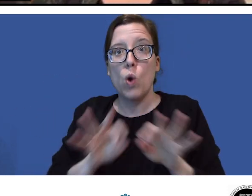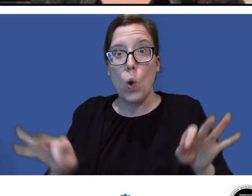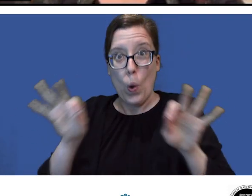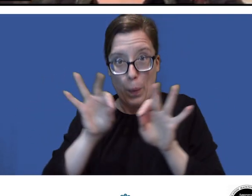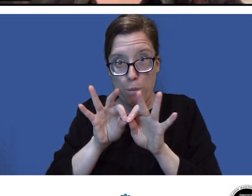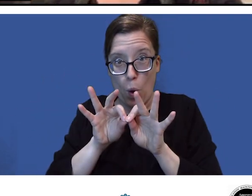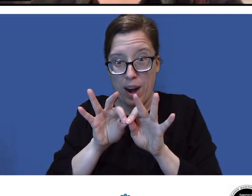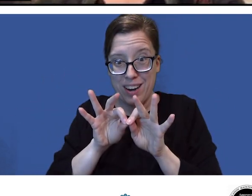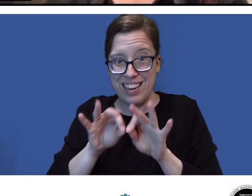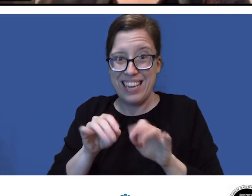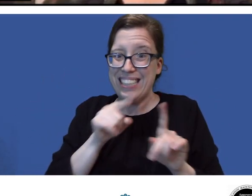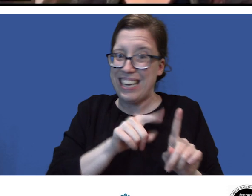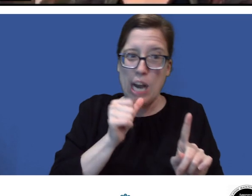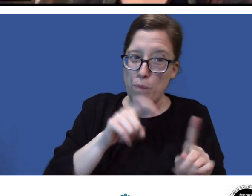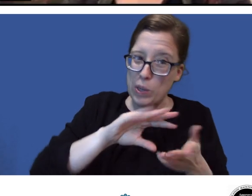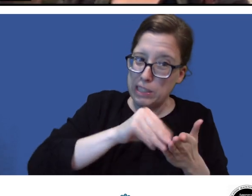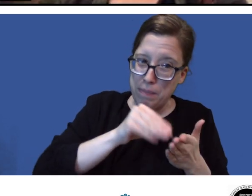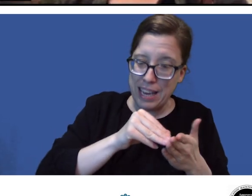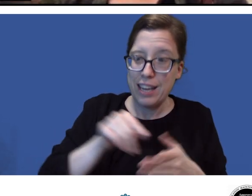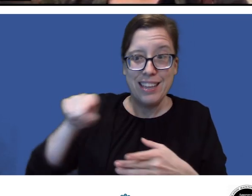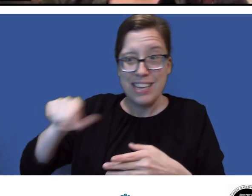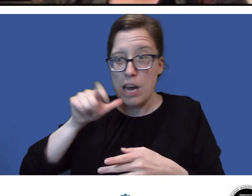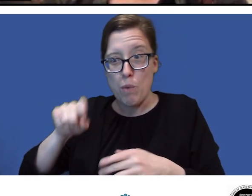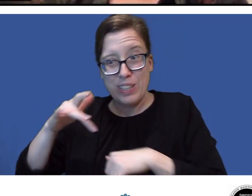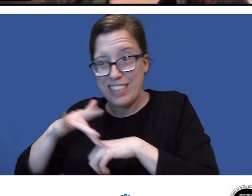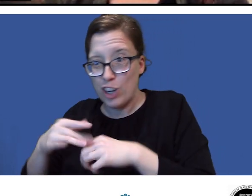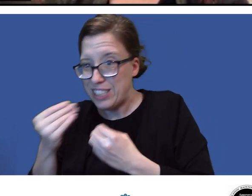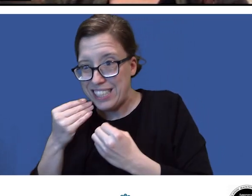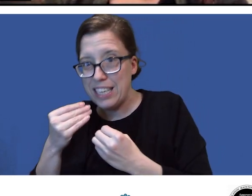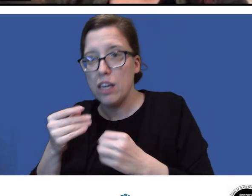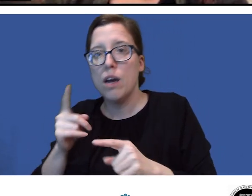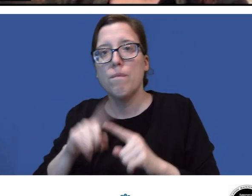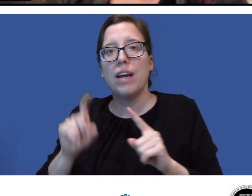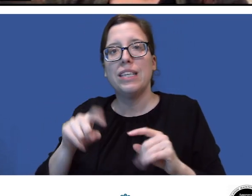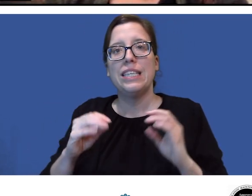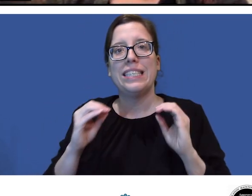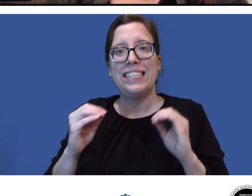Kids will have difficulty establishing and maintaining interpersonal relationships.